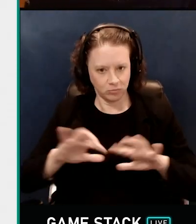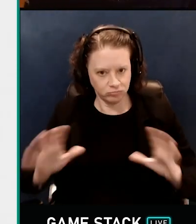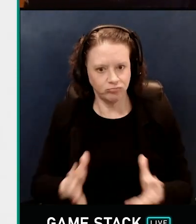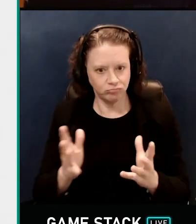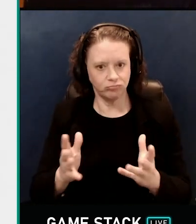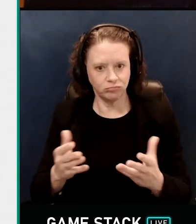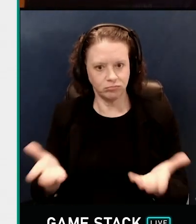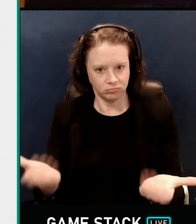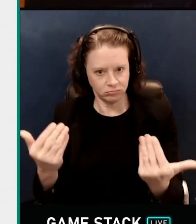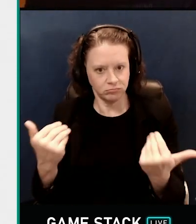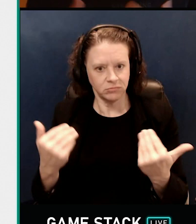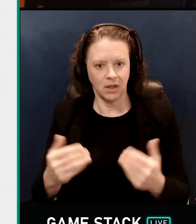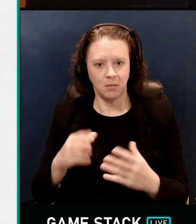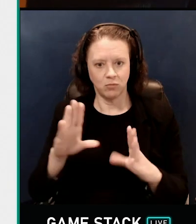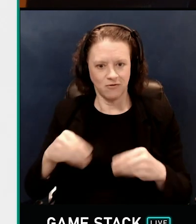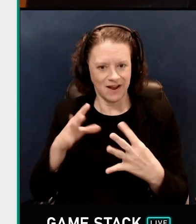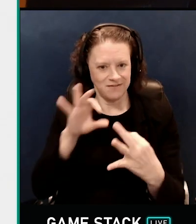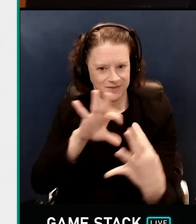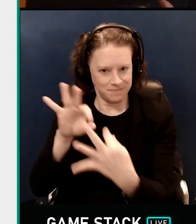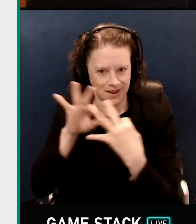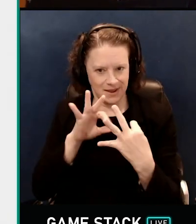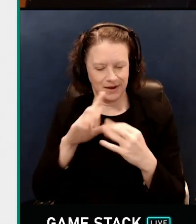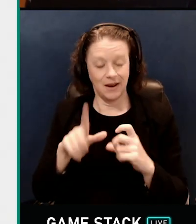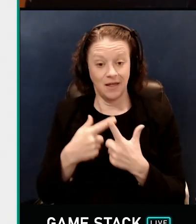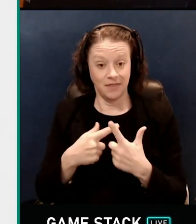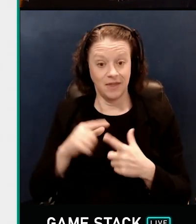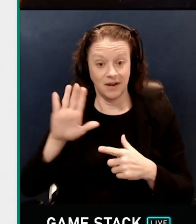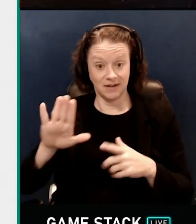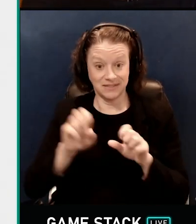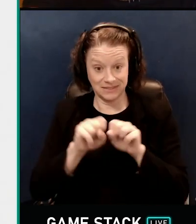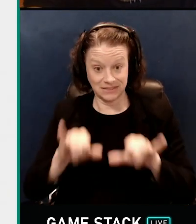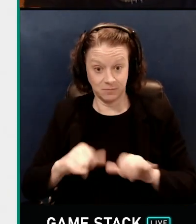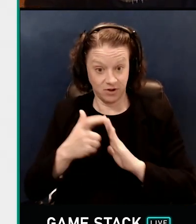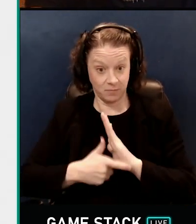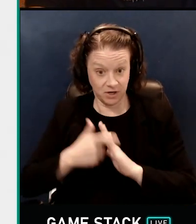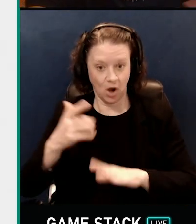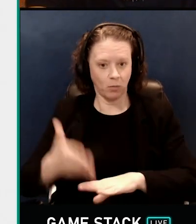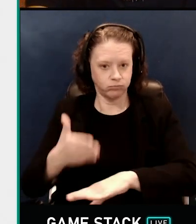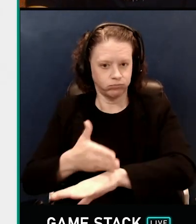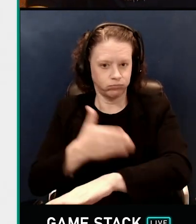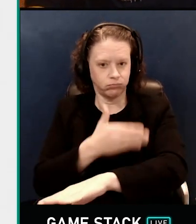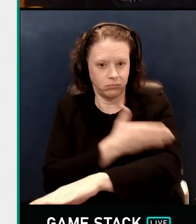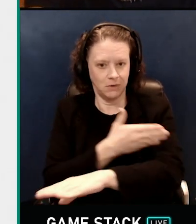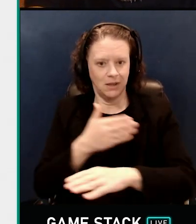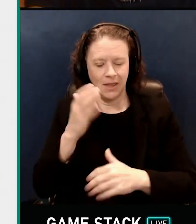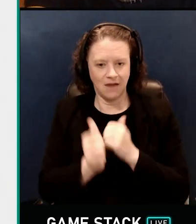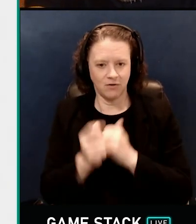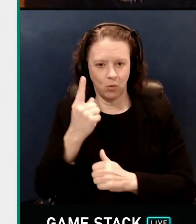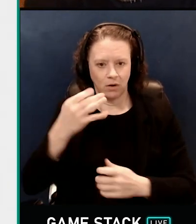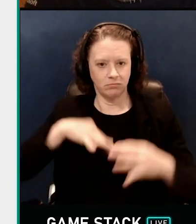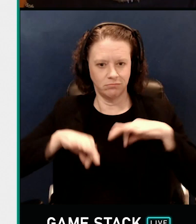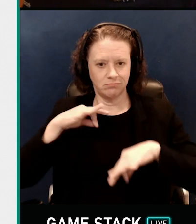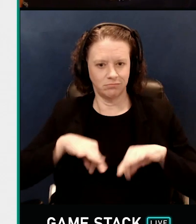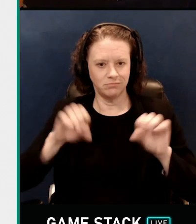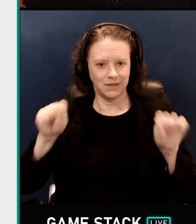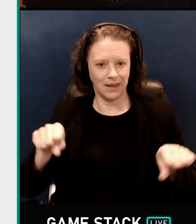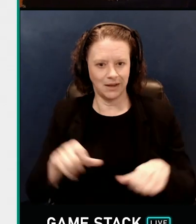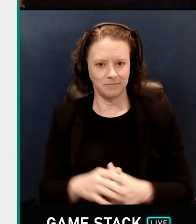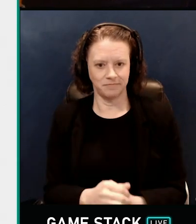and which leads to a better automation system. Overtime that everyone can benefit from.